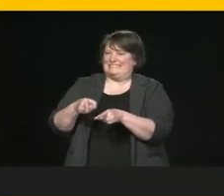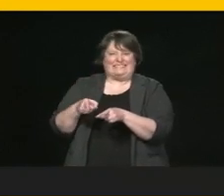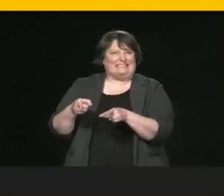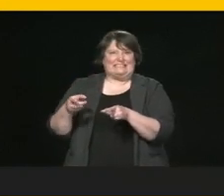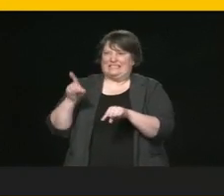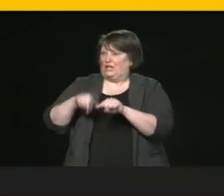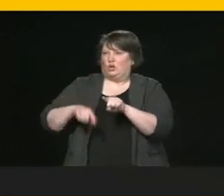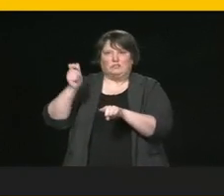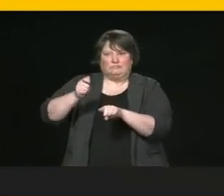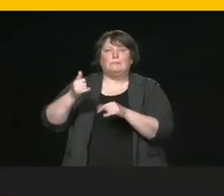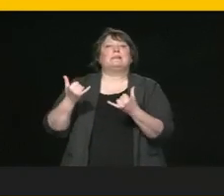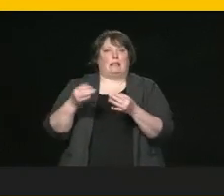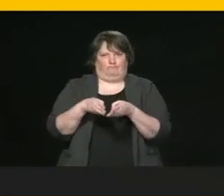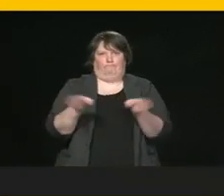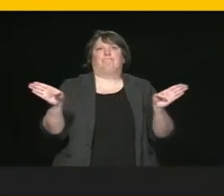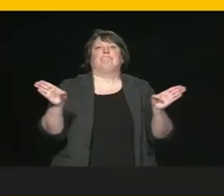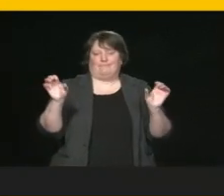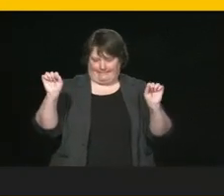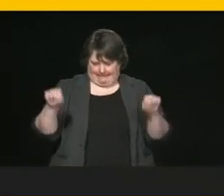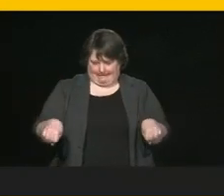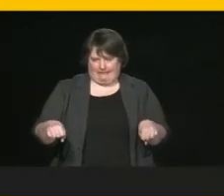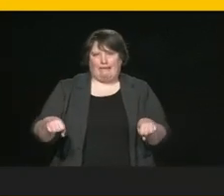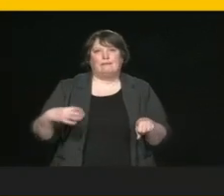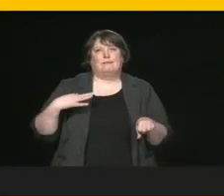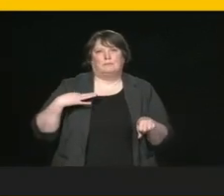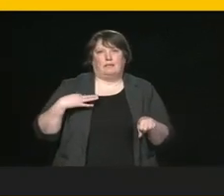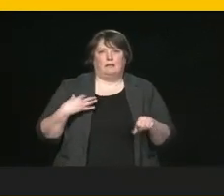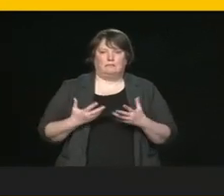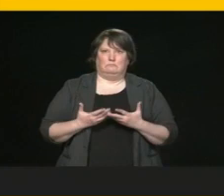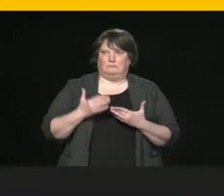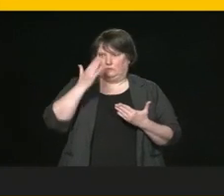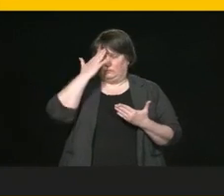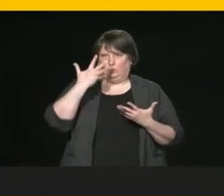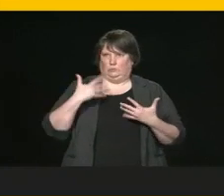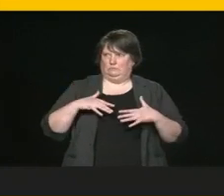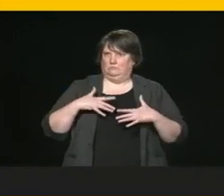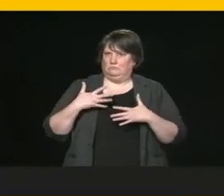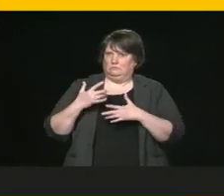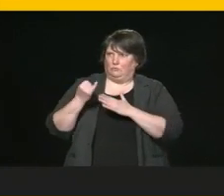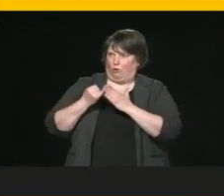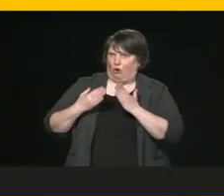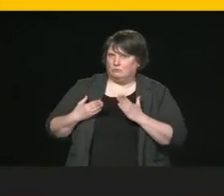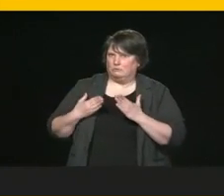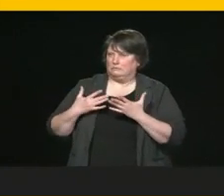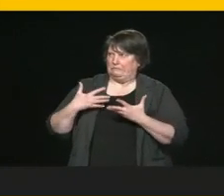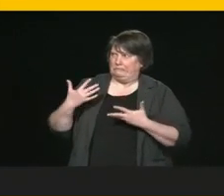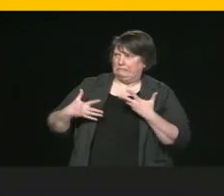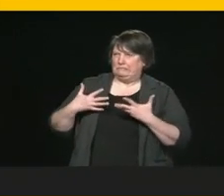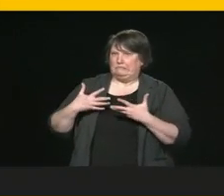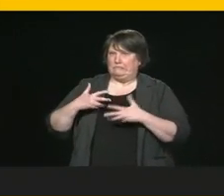HAPPENED NOT MAKE THEM